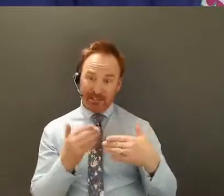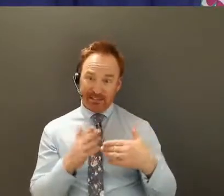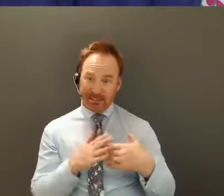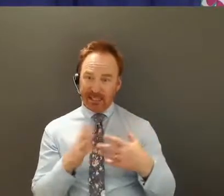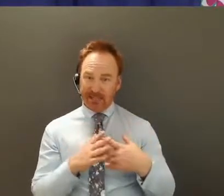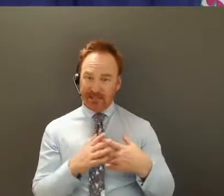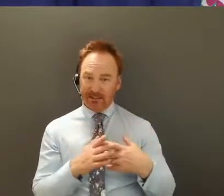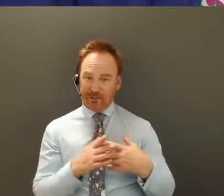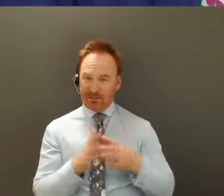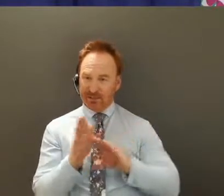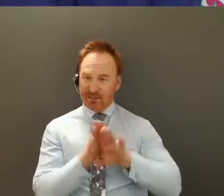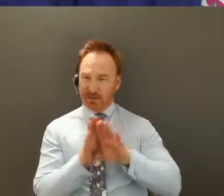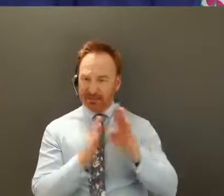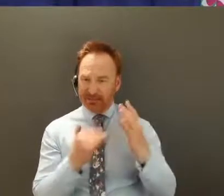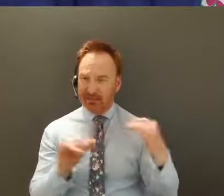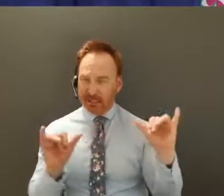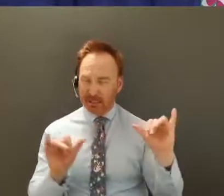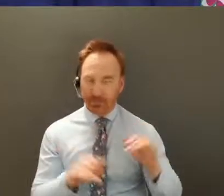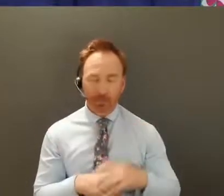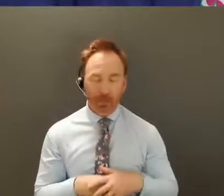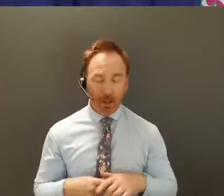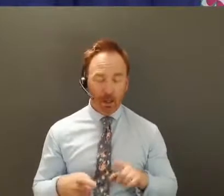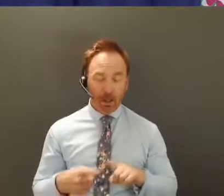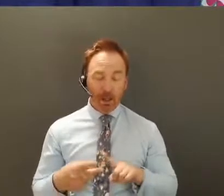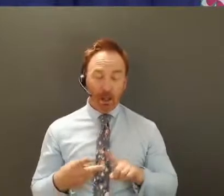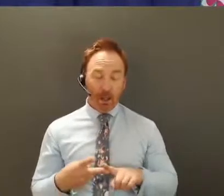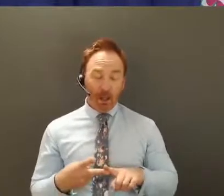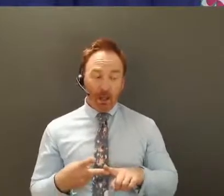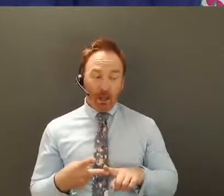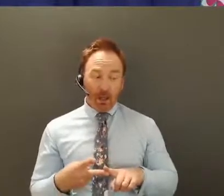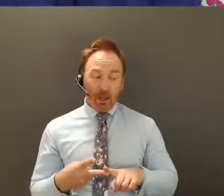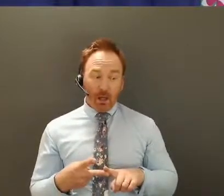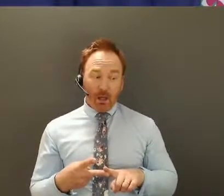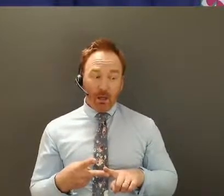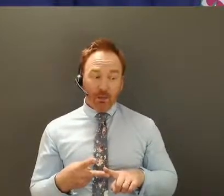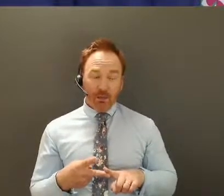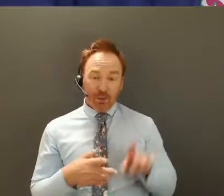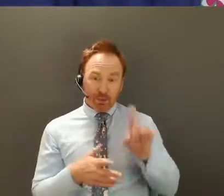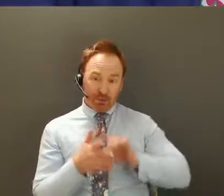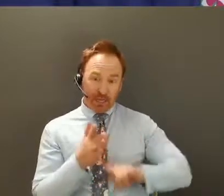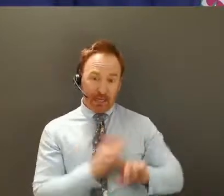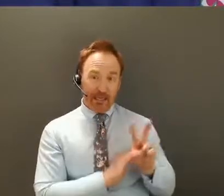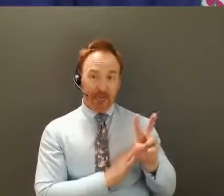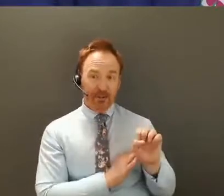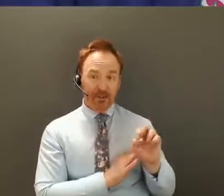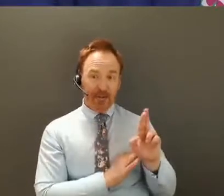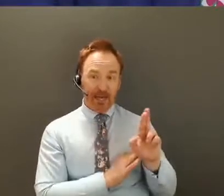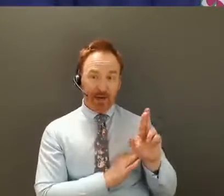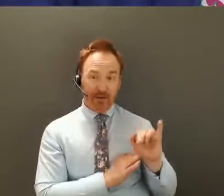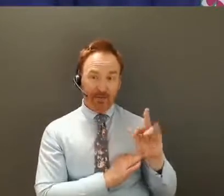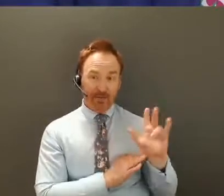74% dose two.